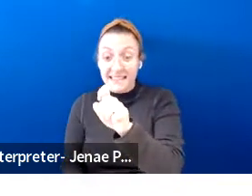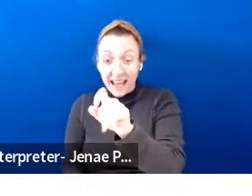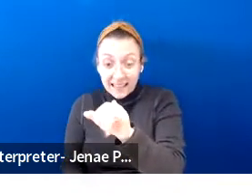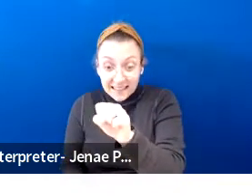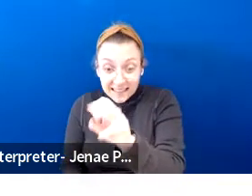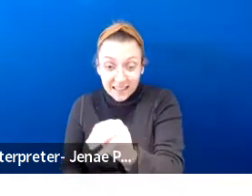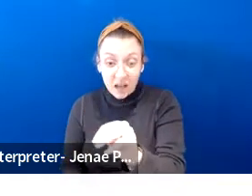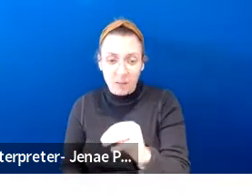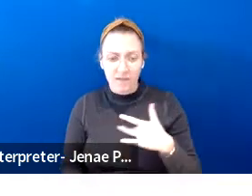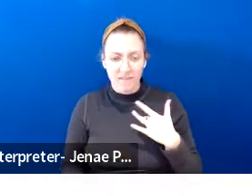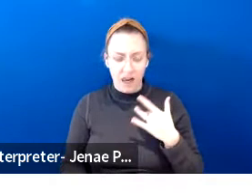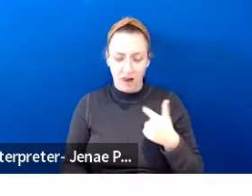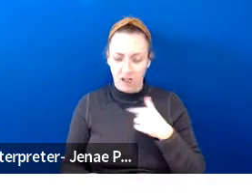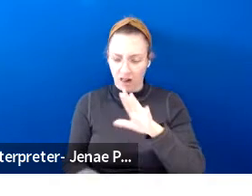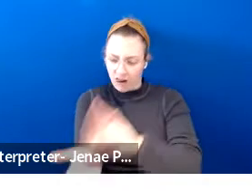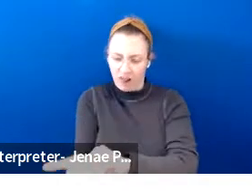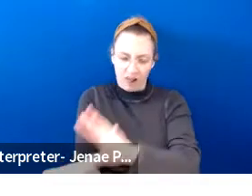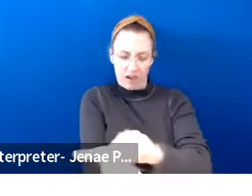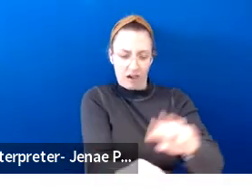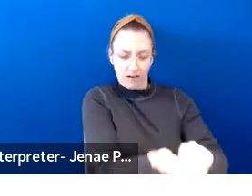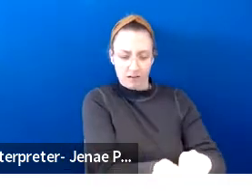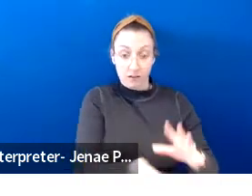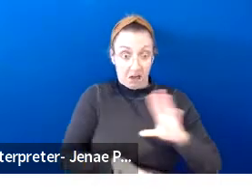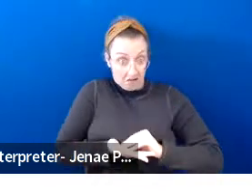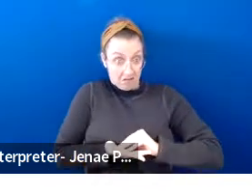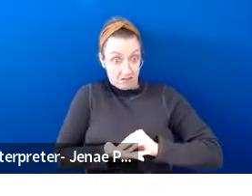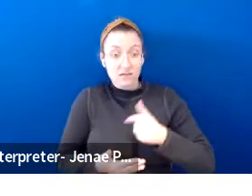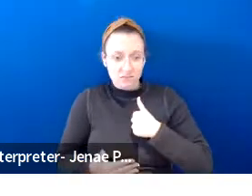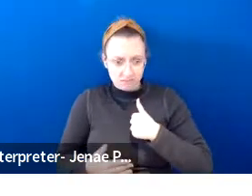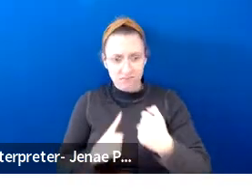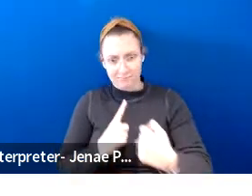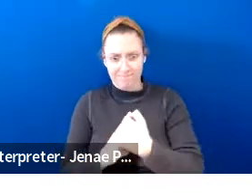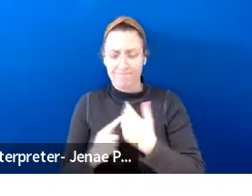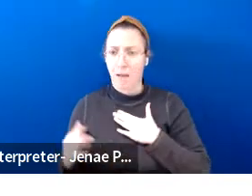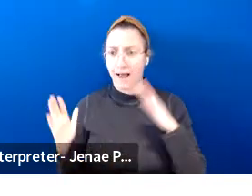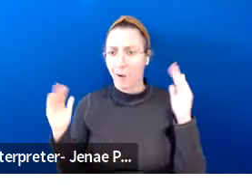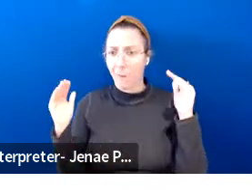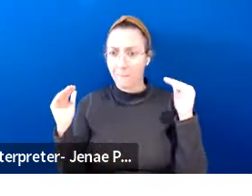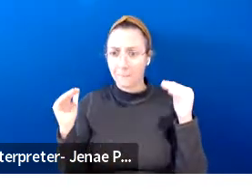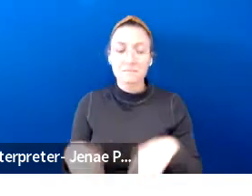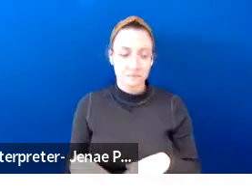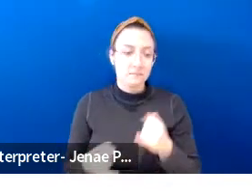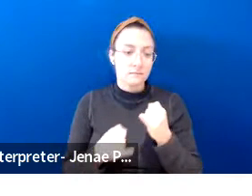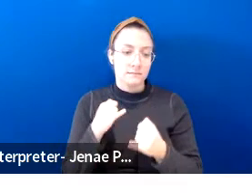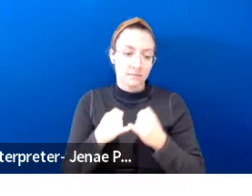in our society chase, it impacts on our hope. And then lastly, burnout